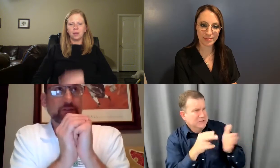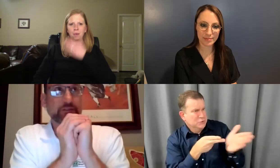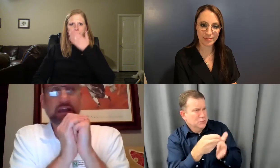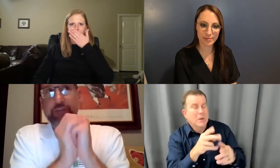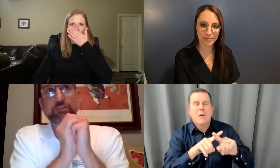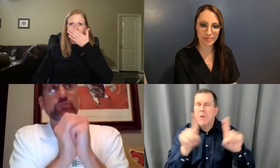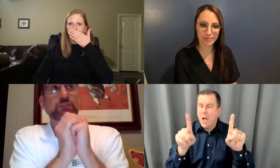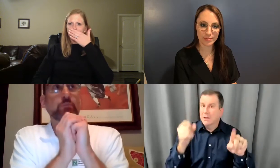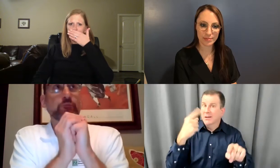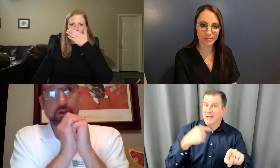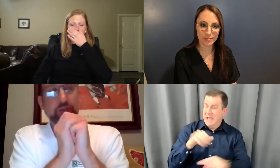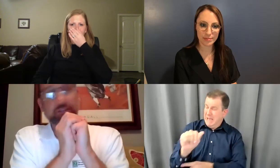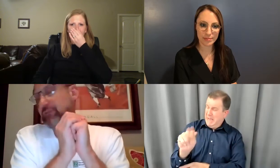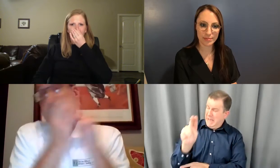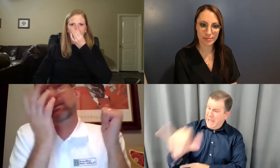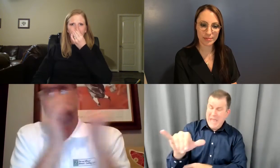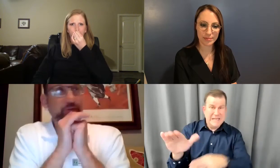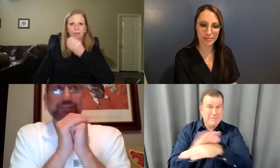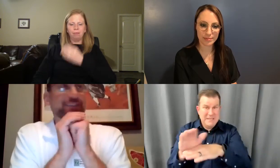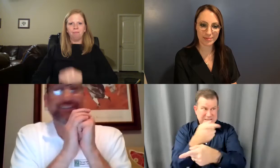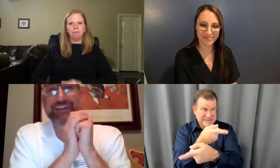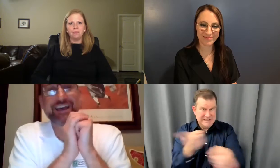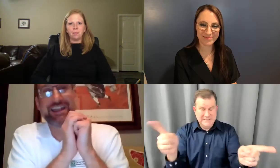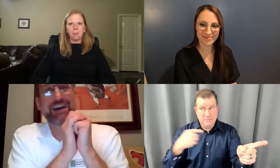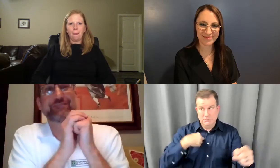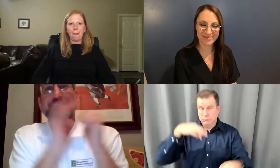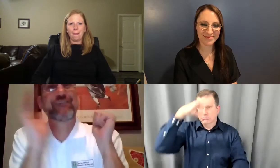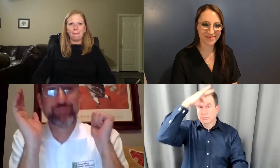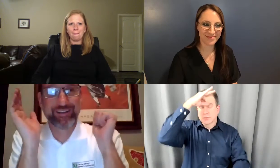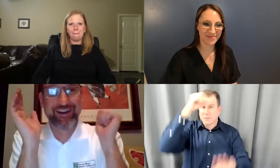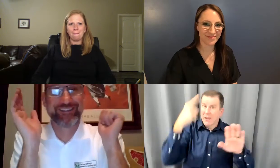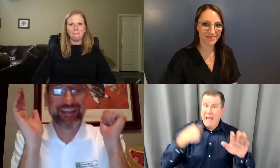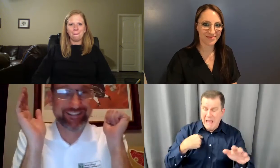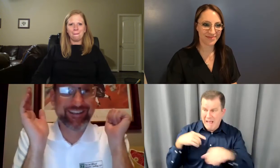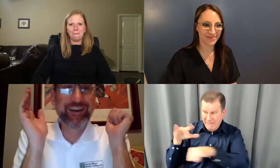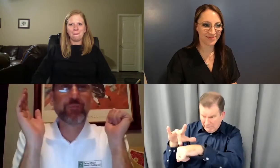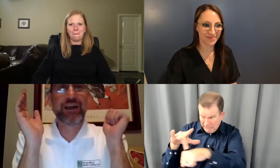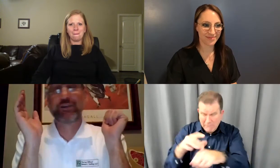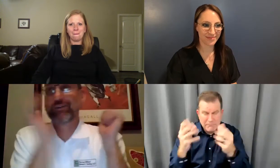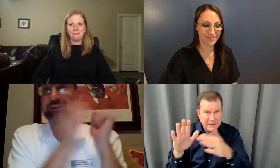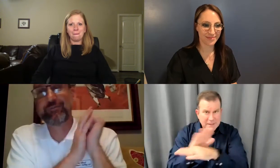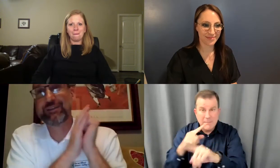and I have sued some of the biggest businesses, I've never been contacted by anyone claiming